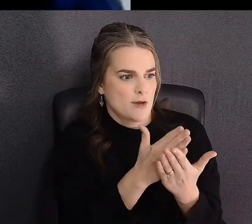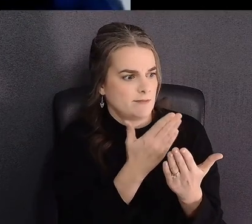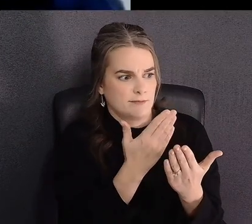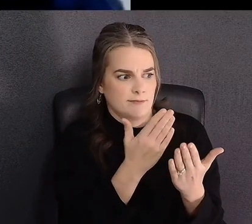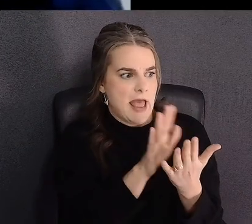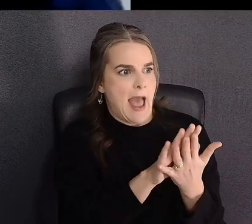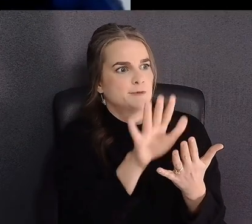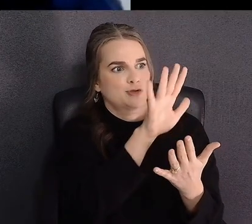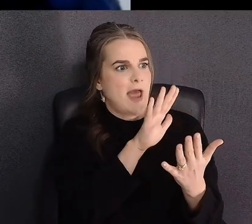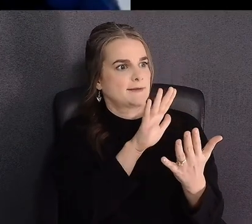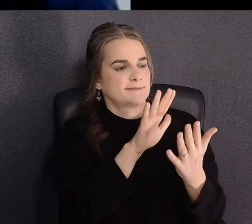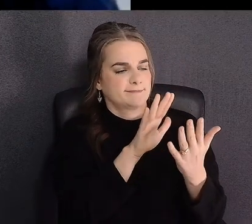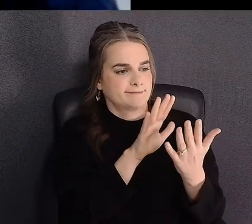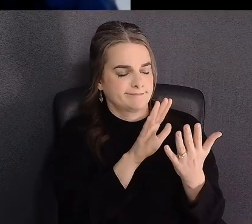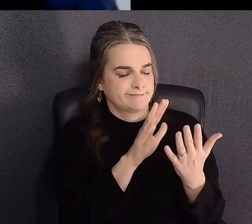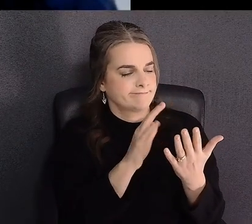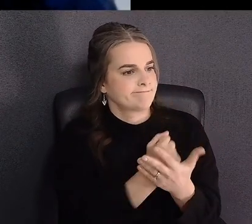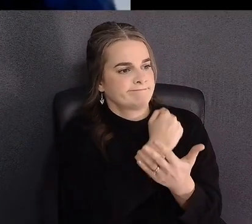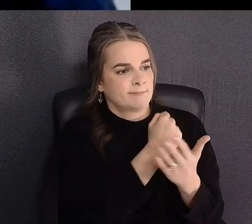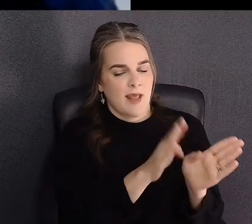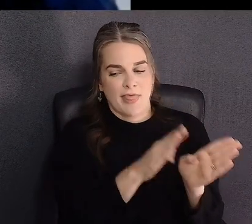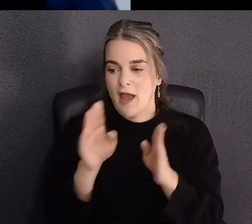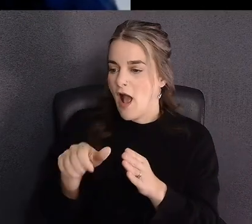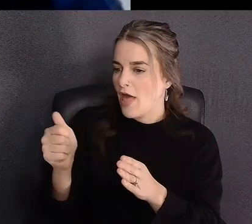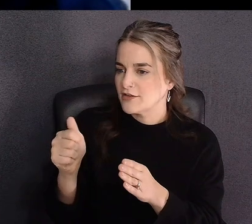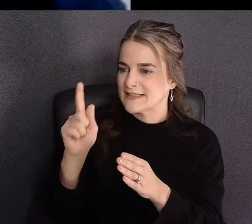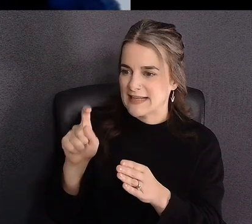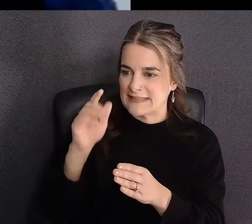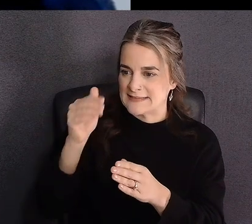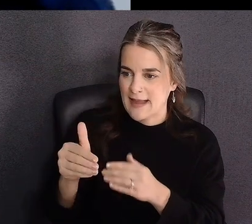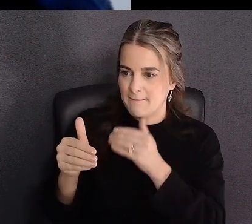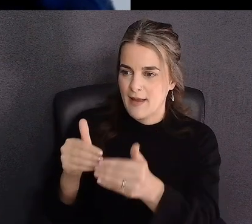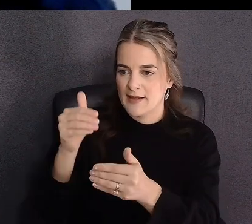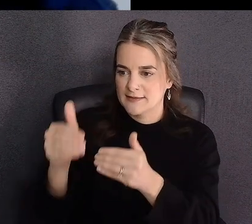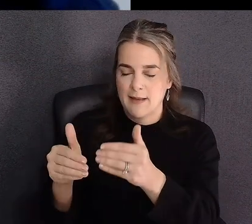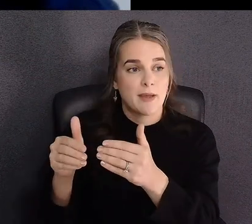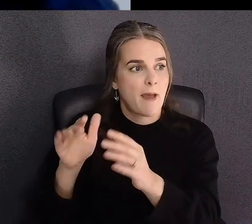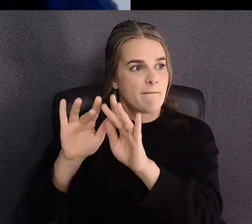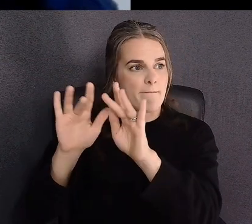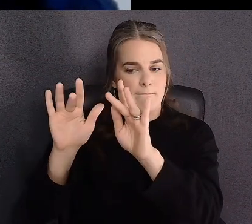And others need break-down, step-by-step. You give me a blank canvas, I'm like, I have no idea.